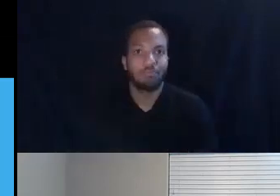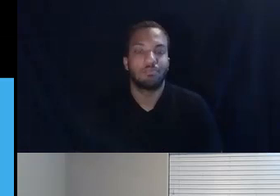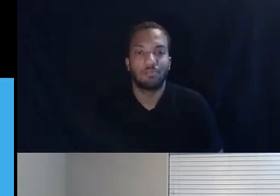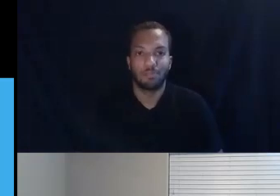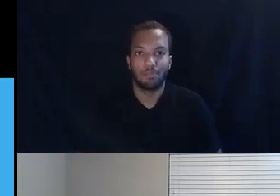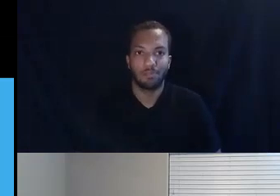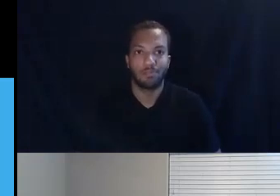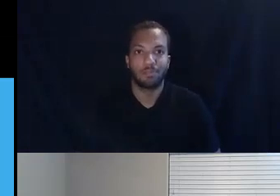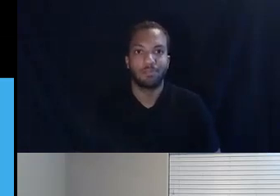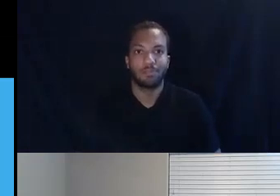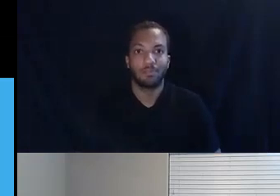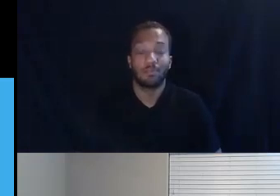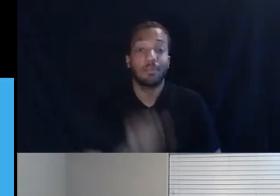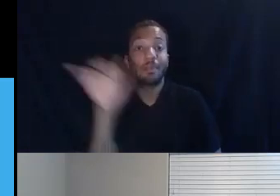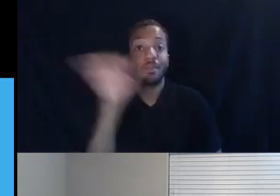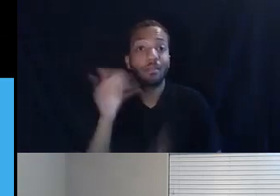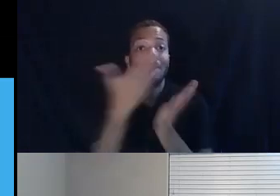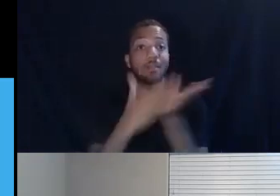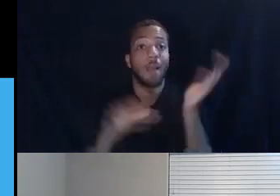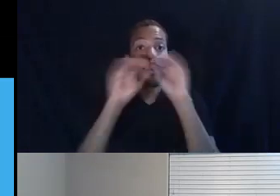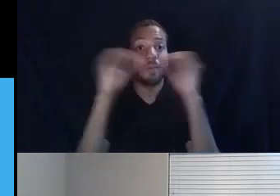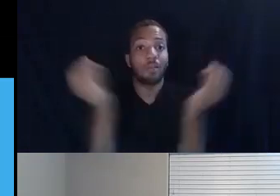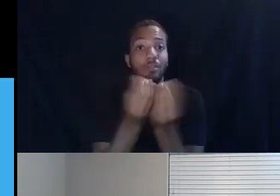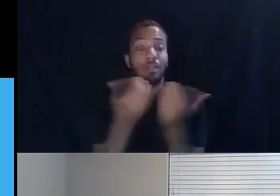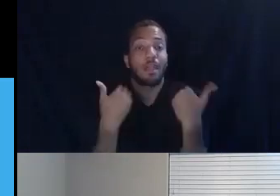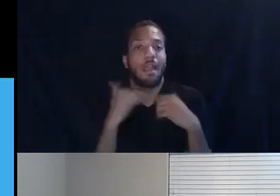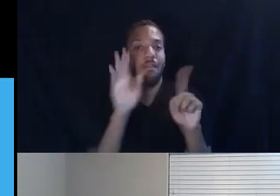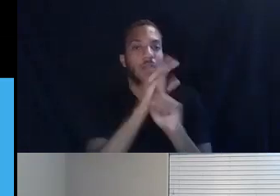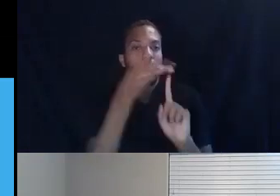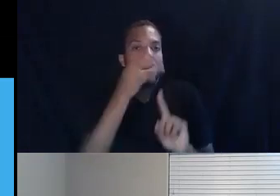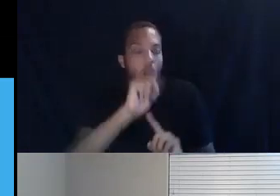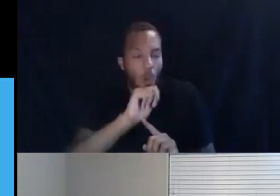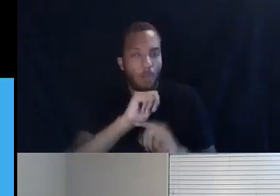Additionally, some organizations may have their own community advisory committees.